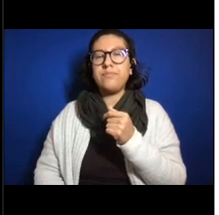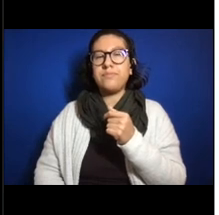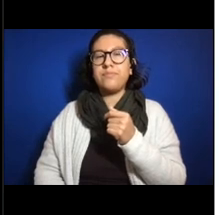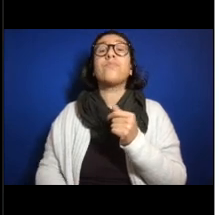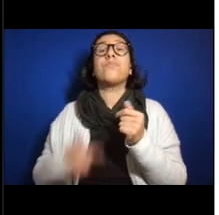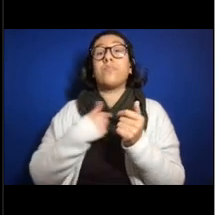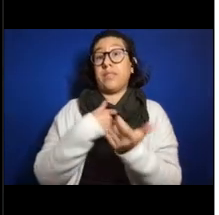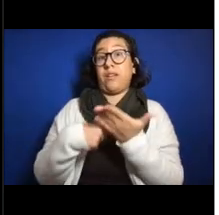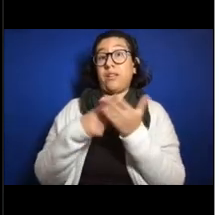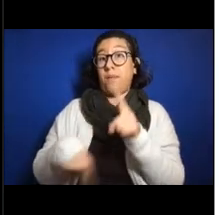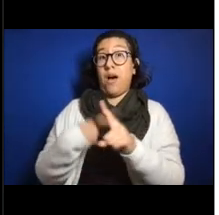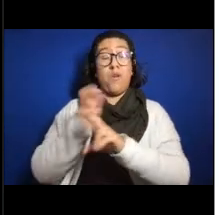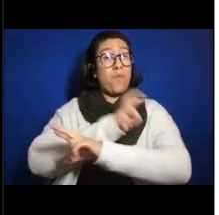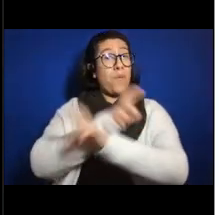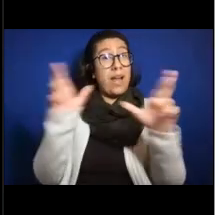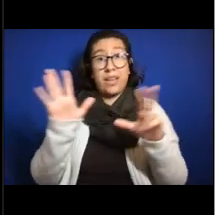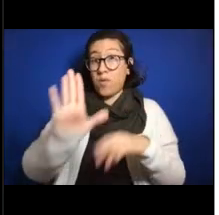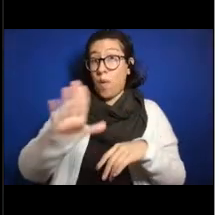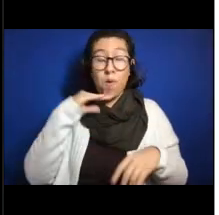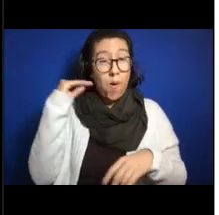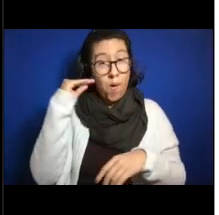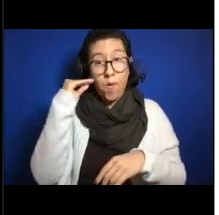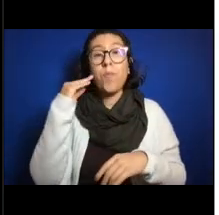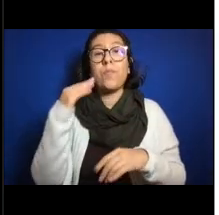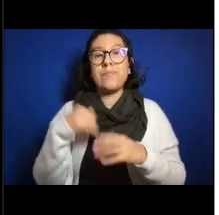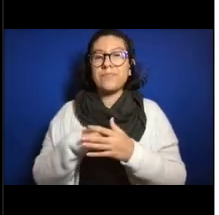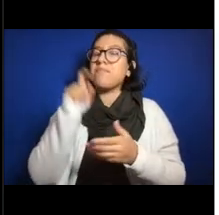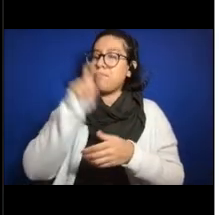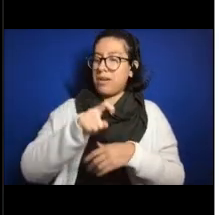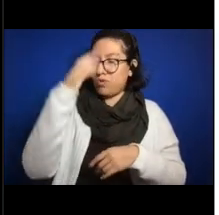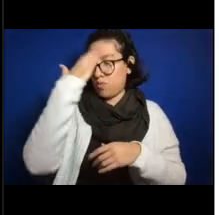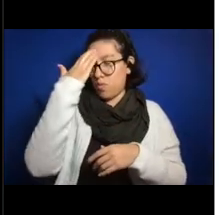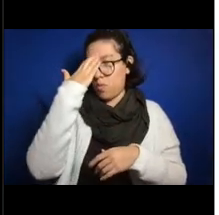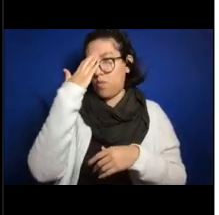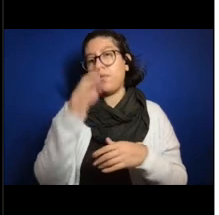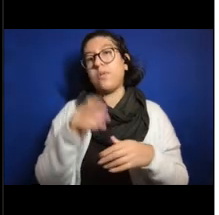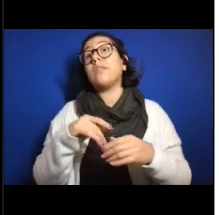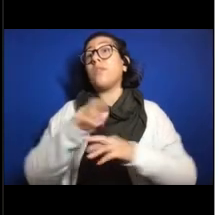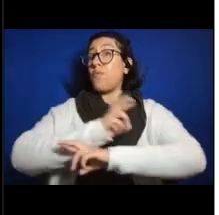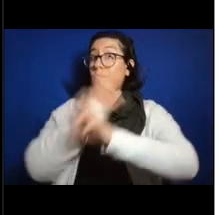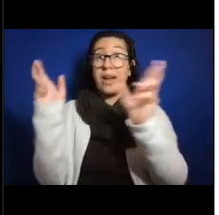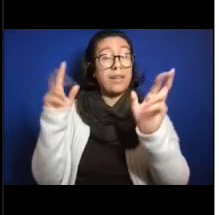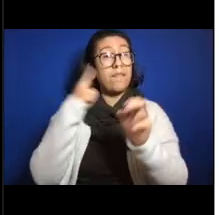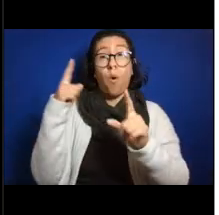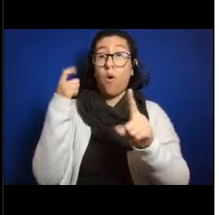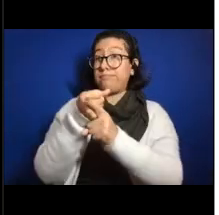but I think that it's really important that we don't leave without also saying that to be storm ready you also need